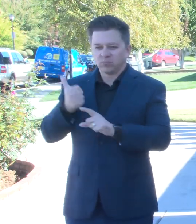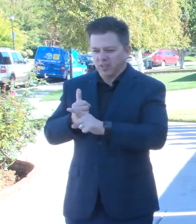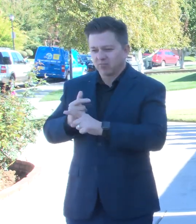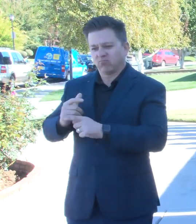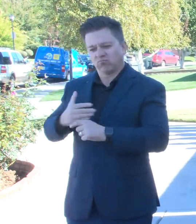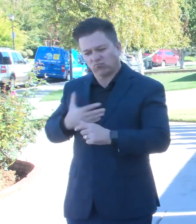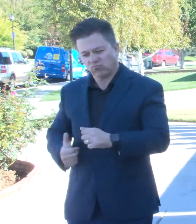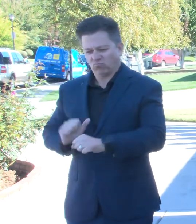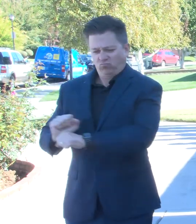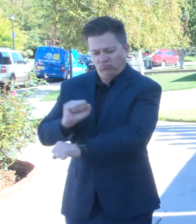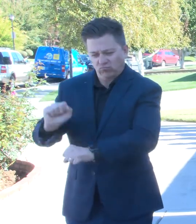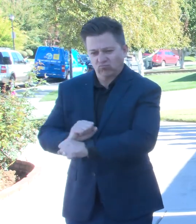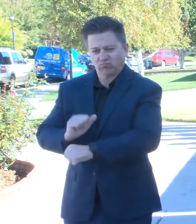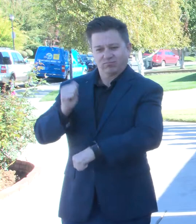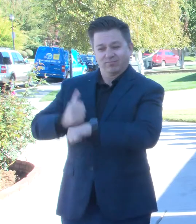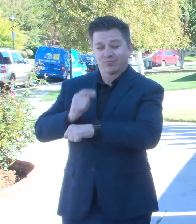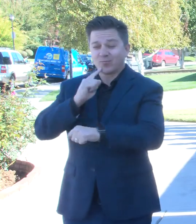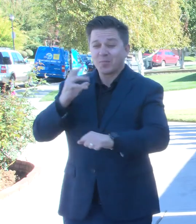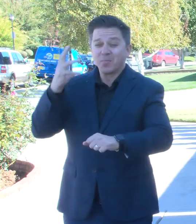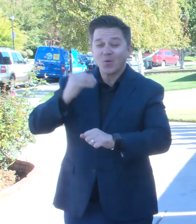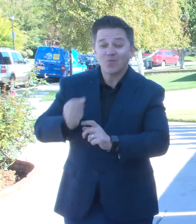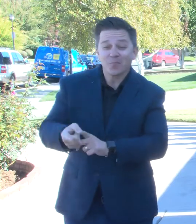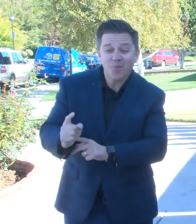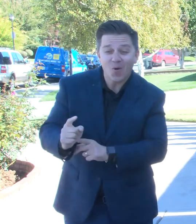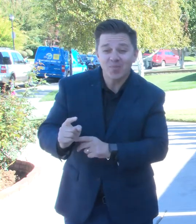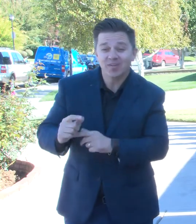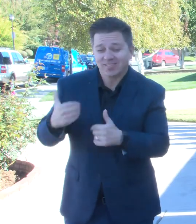to create such a beautiful wonderful moment so close to veterans day